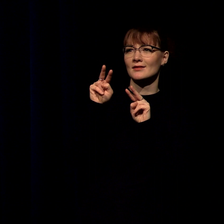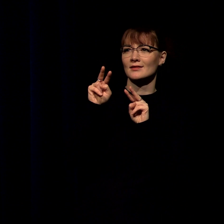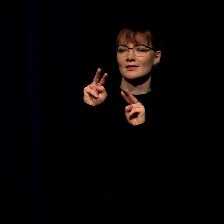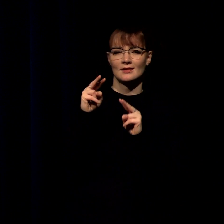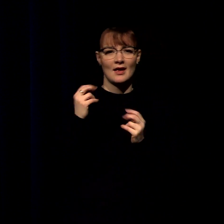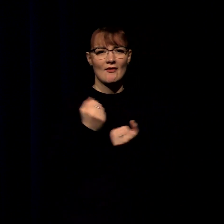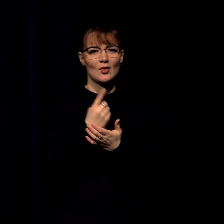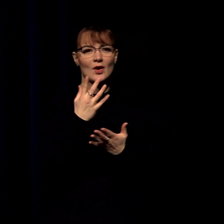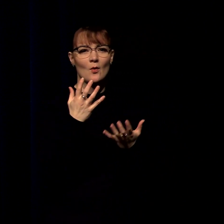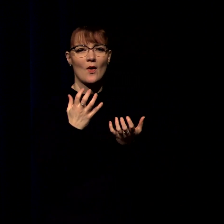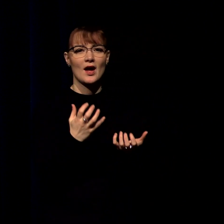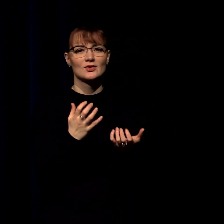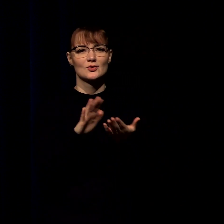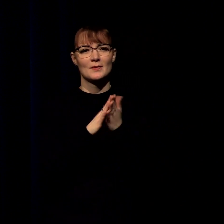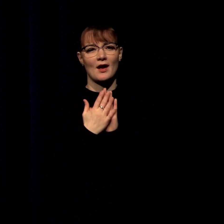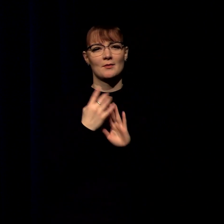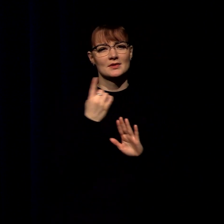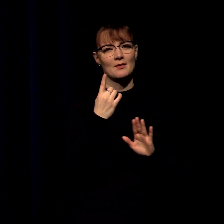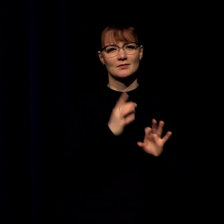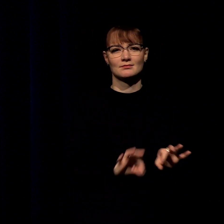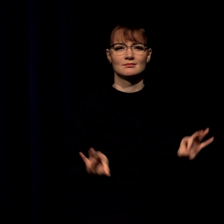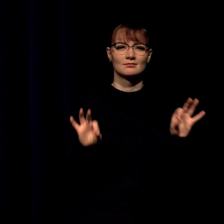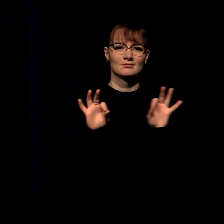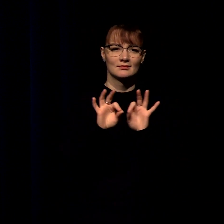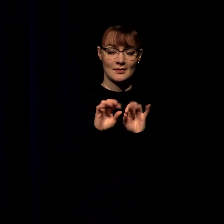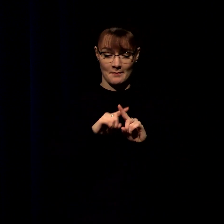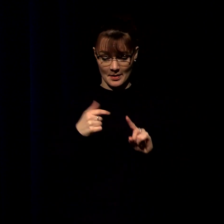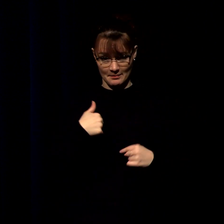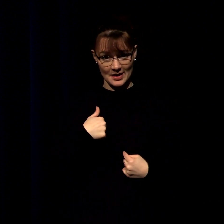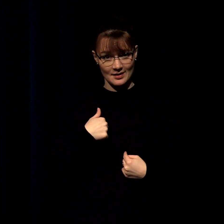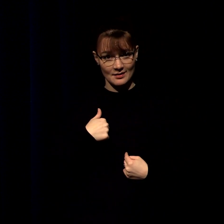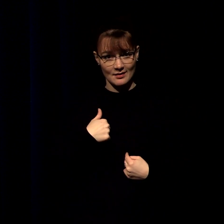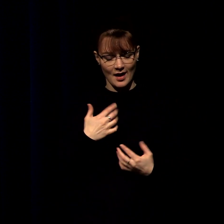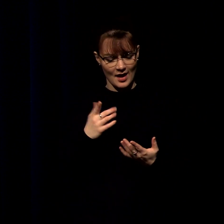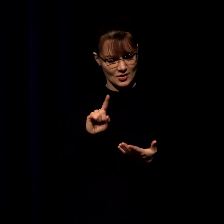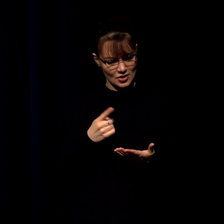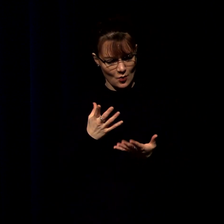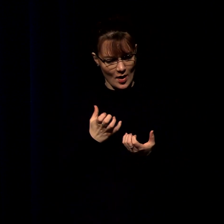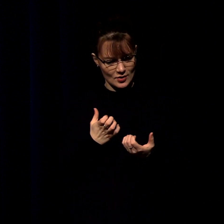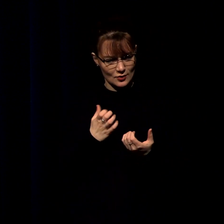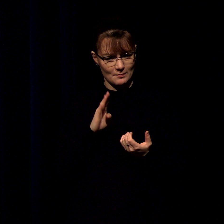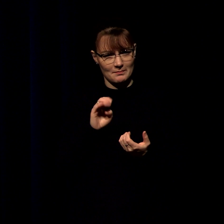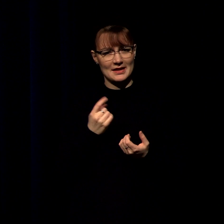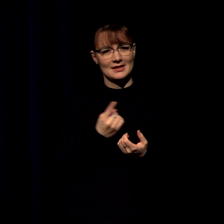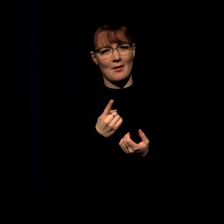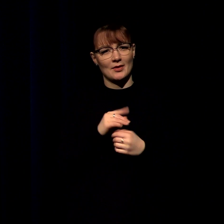everybody wants to be somebody but I just want to be somebody to you,